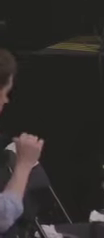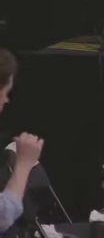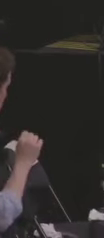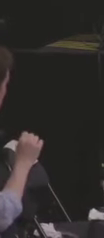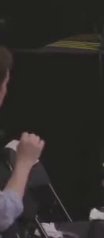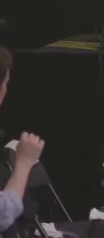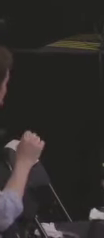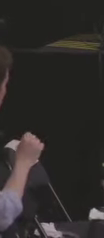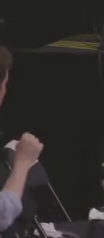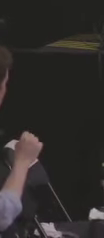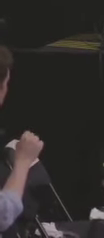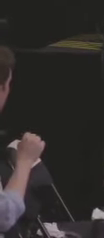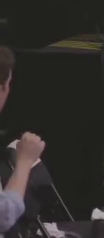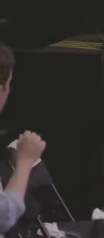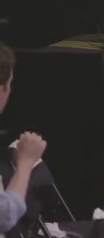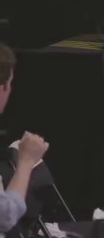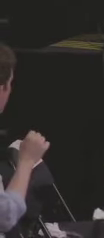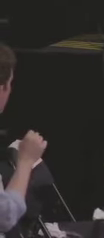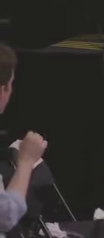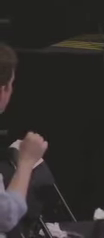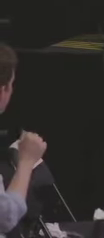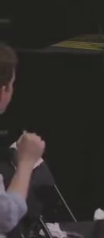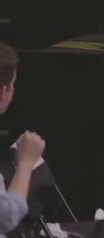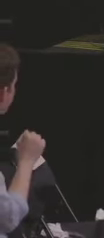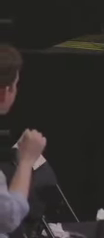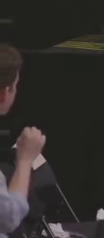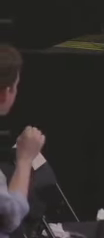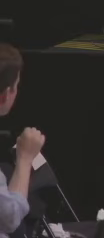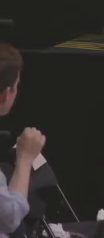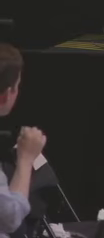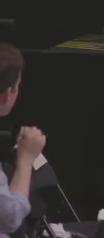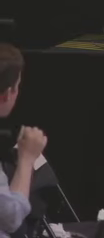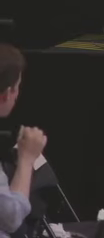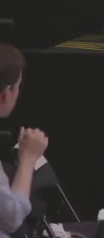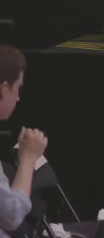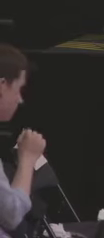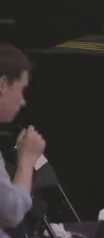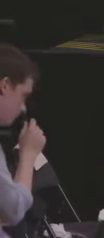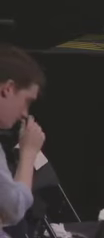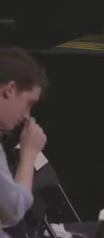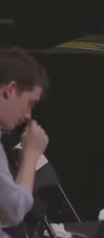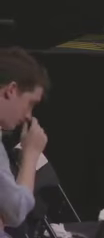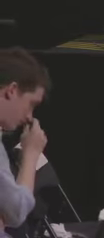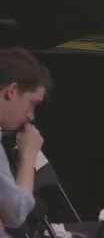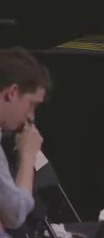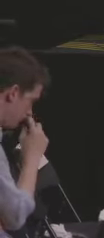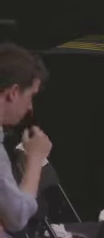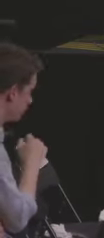So many cool things could happen if we do that more, so let's think about that. That'd be great. And so, now we're gonna show the same scene